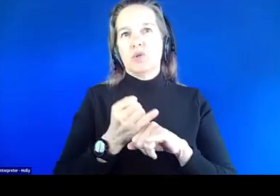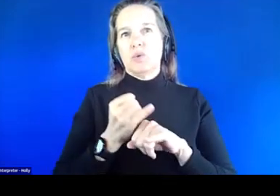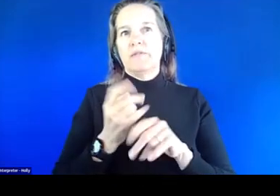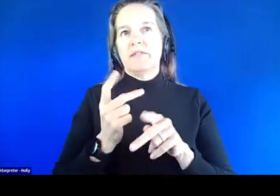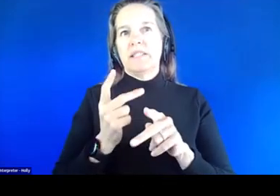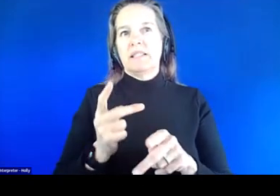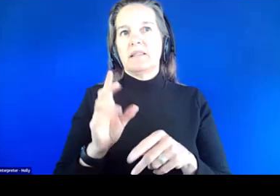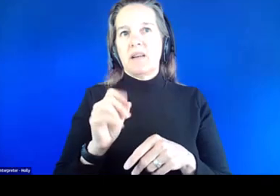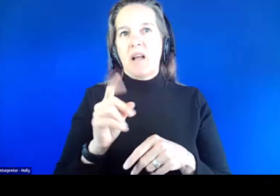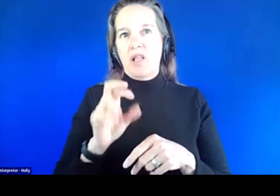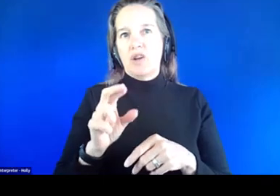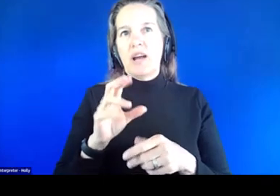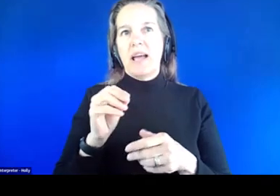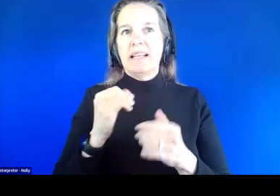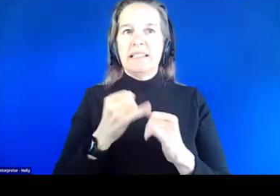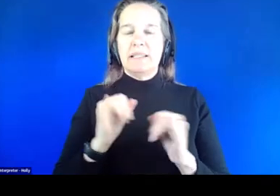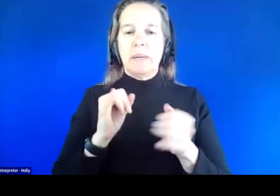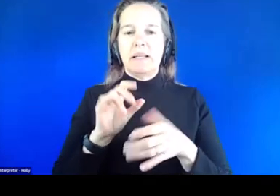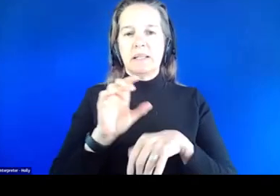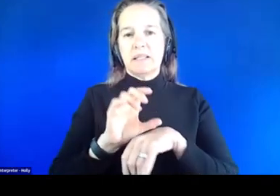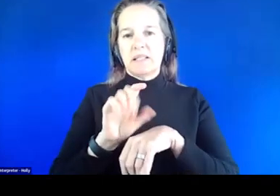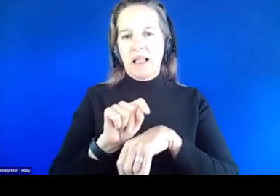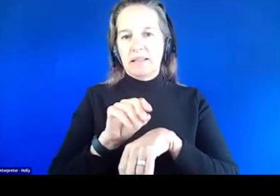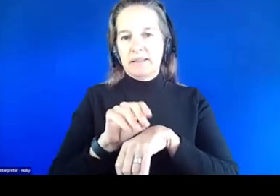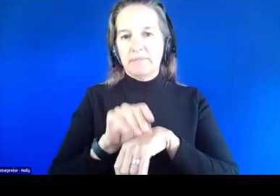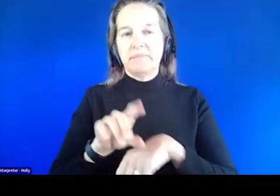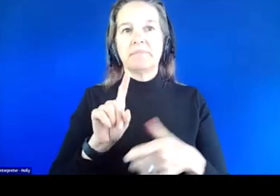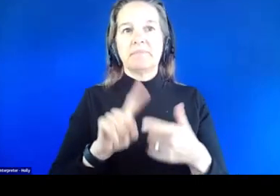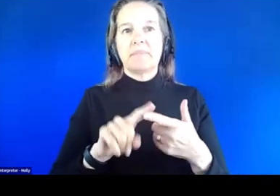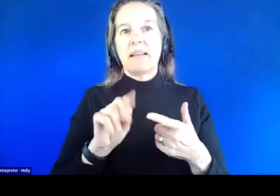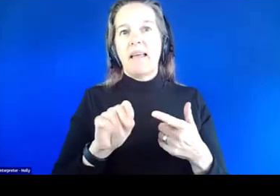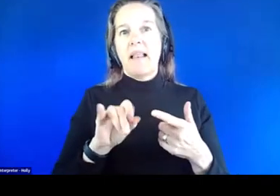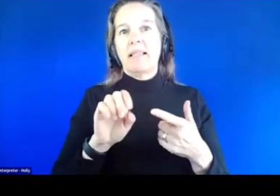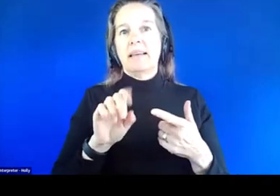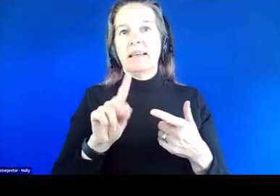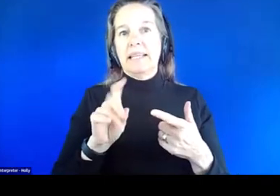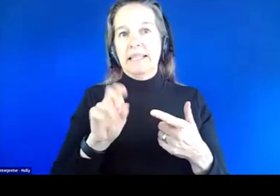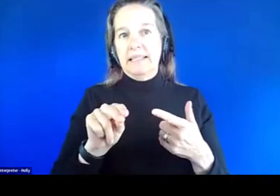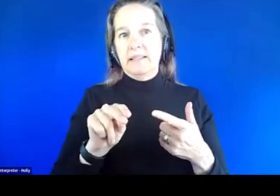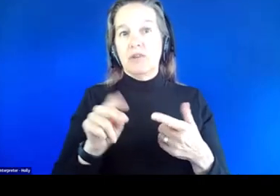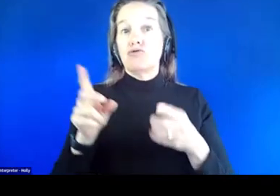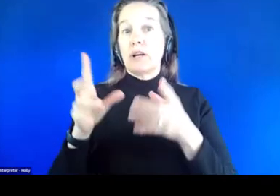Independent Consultant, Natalie Kean, Director of Federal Health